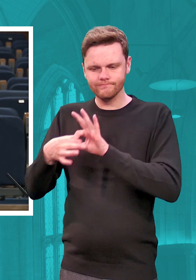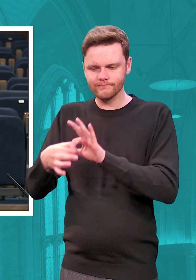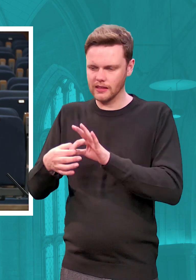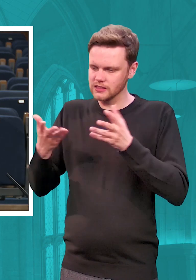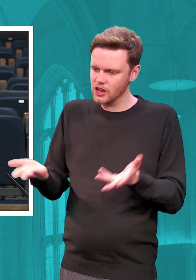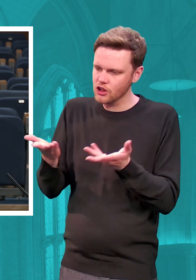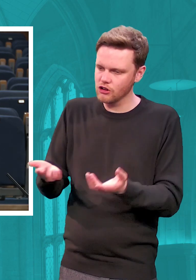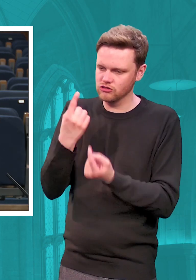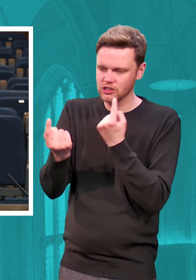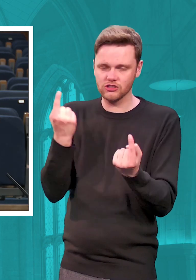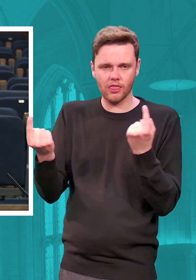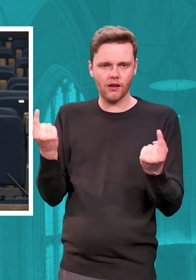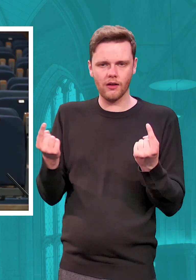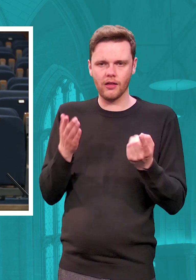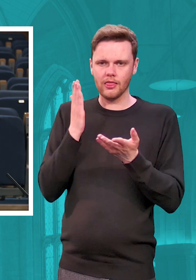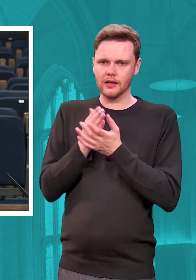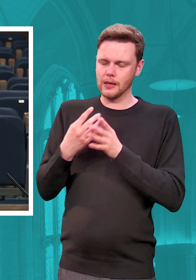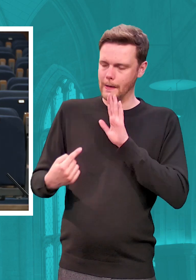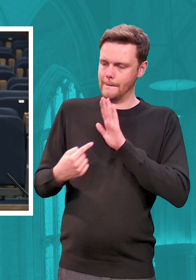is an important aspect of bringing about the changes.